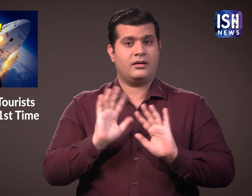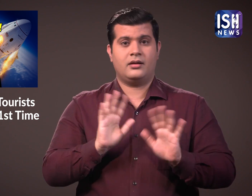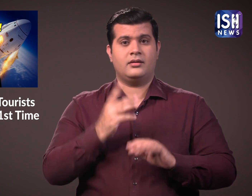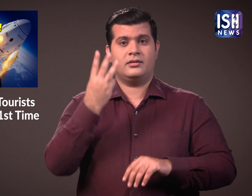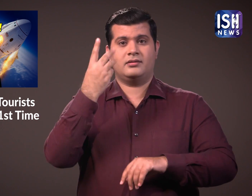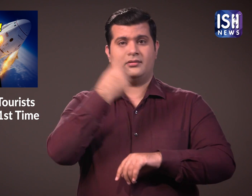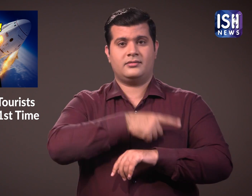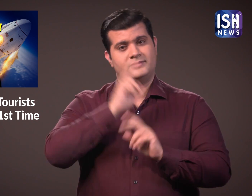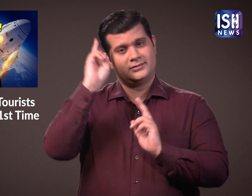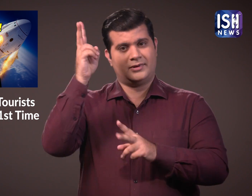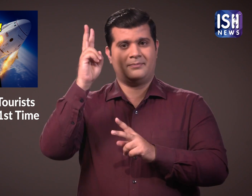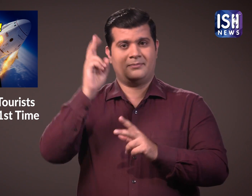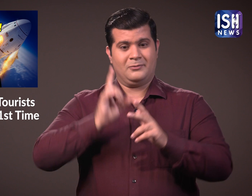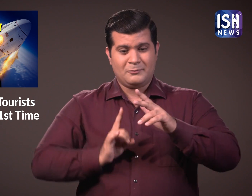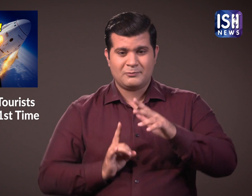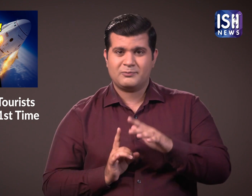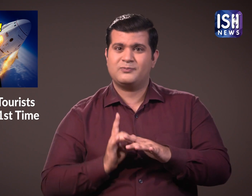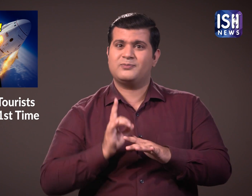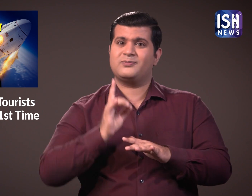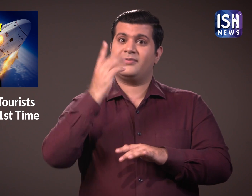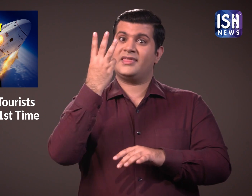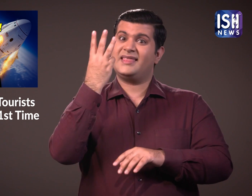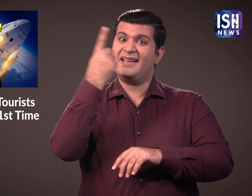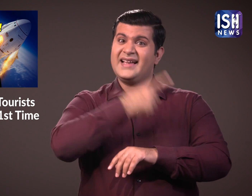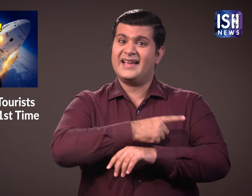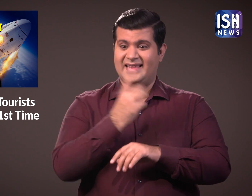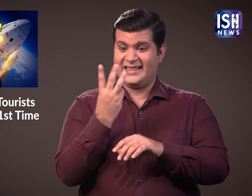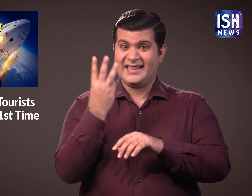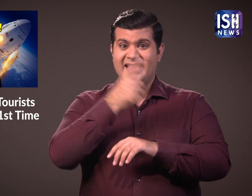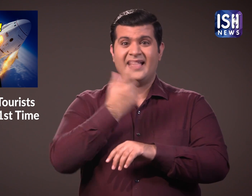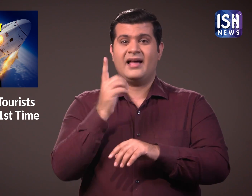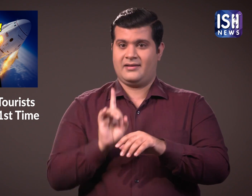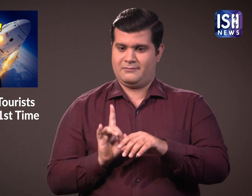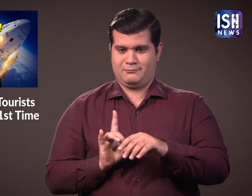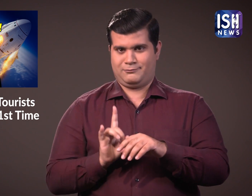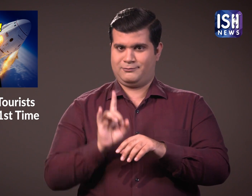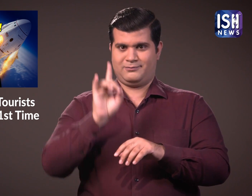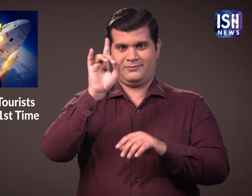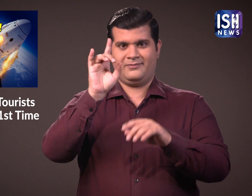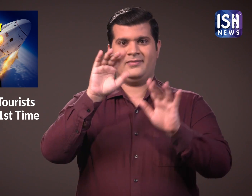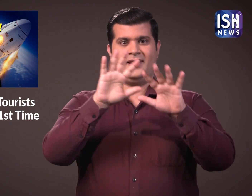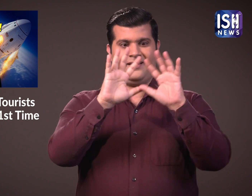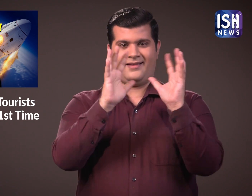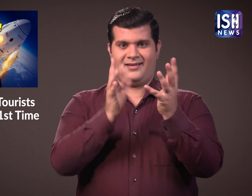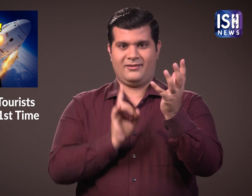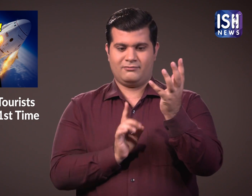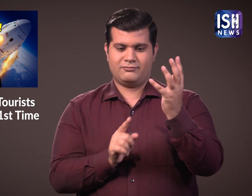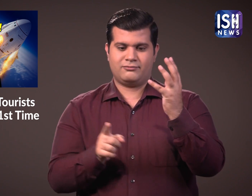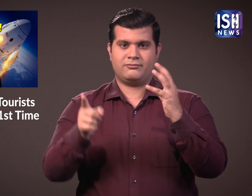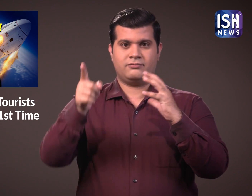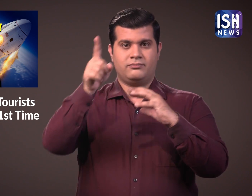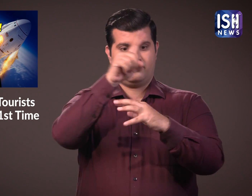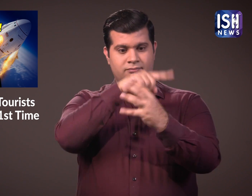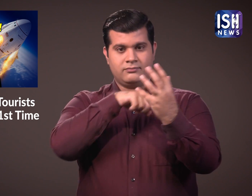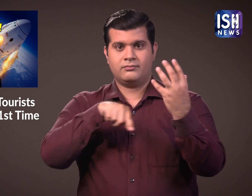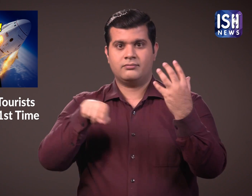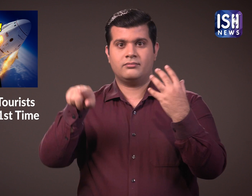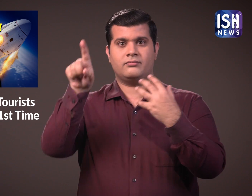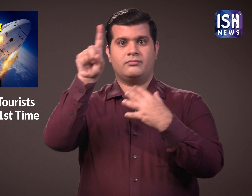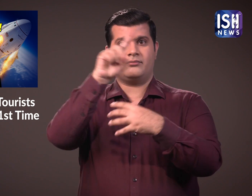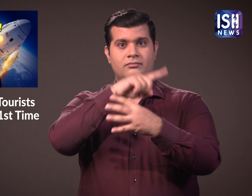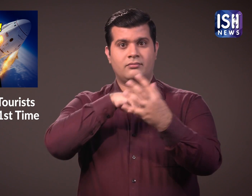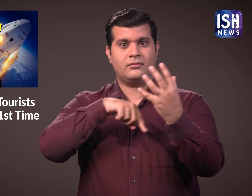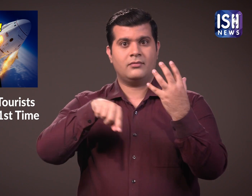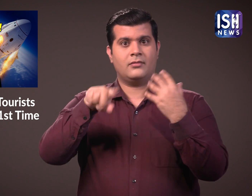The rocket would spend 3 days circling the earth's orbit.